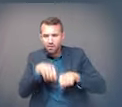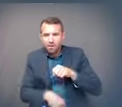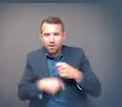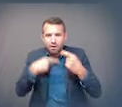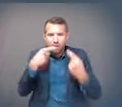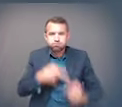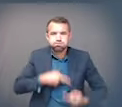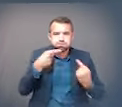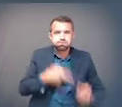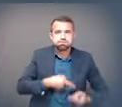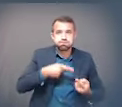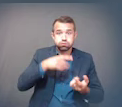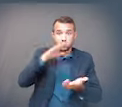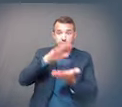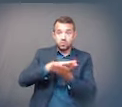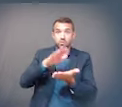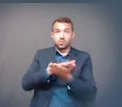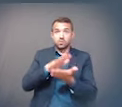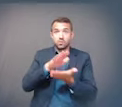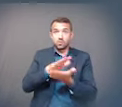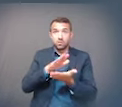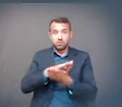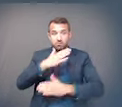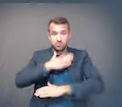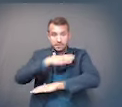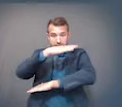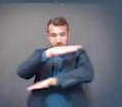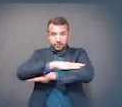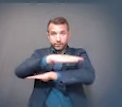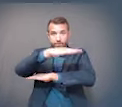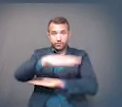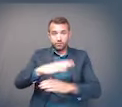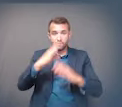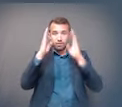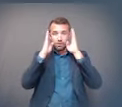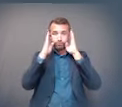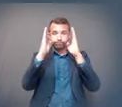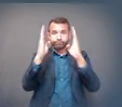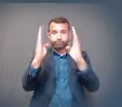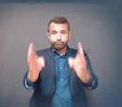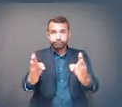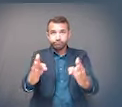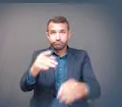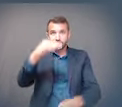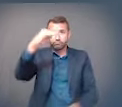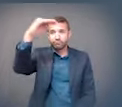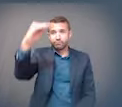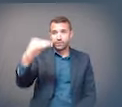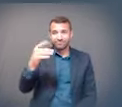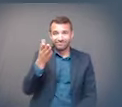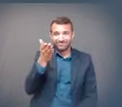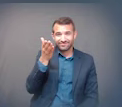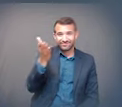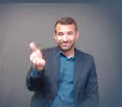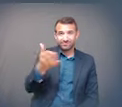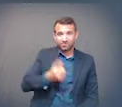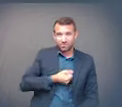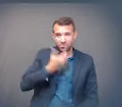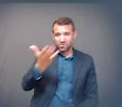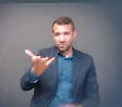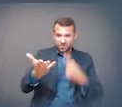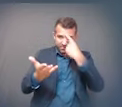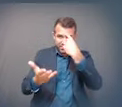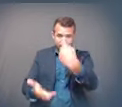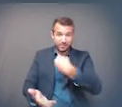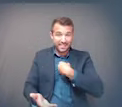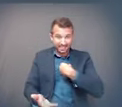In school, my desk was in a classroom at the end of the hall, and this poem is for me too.